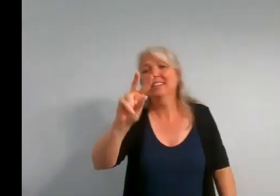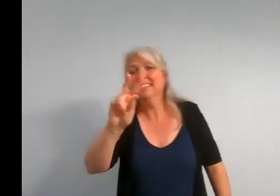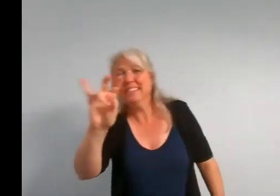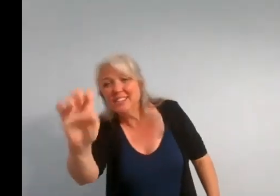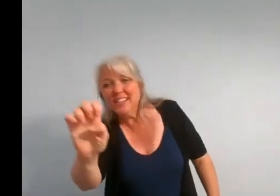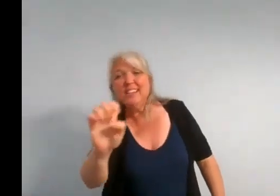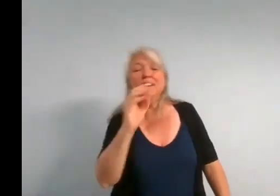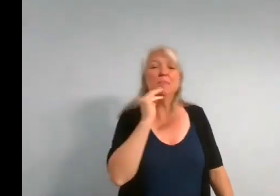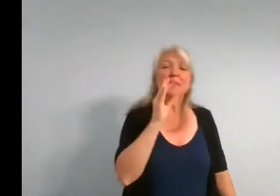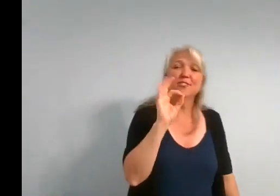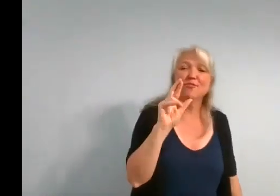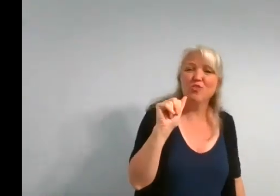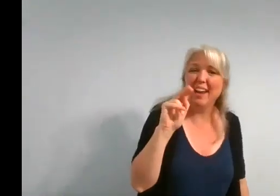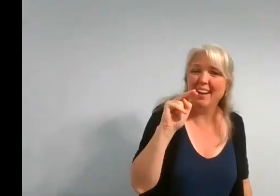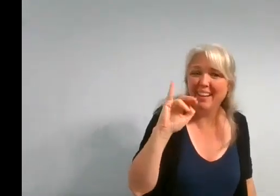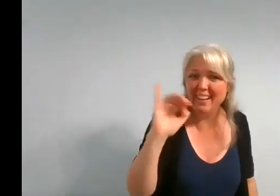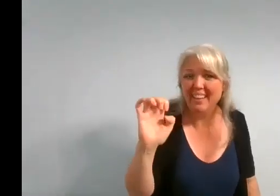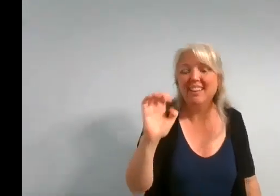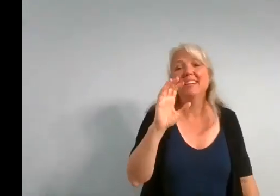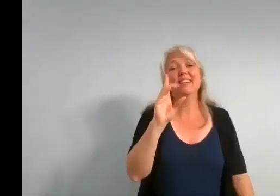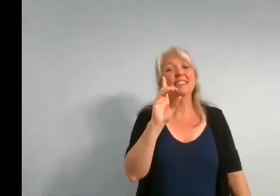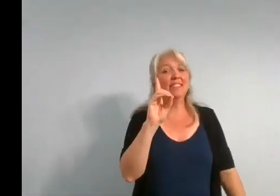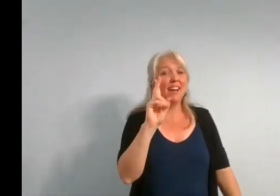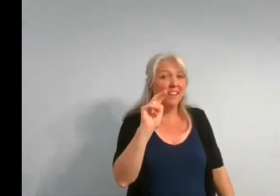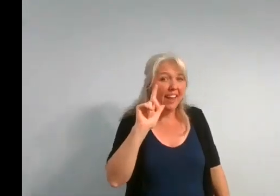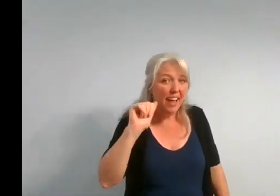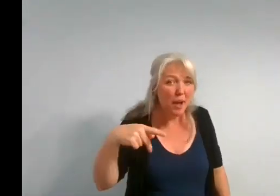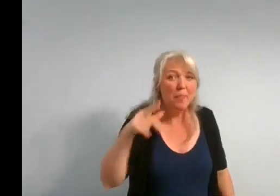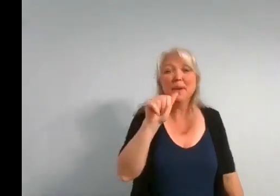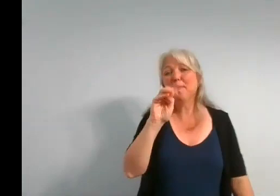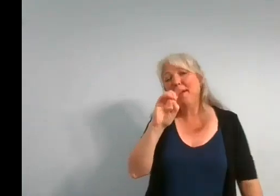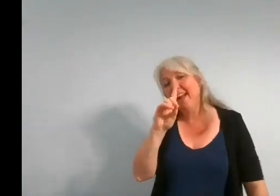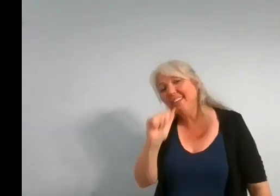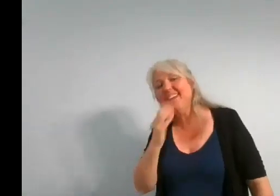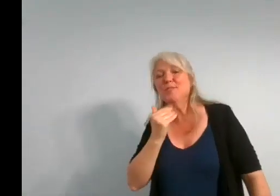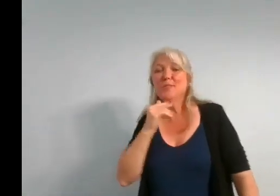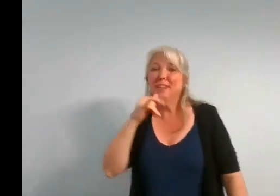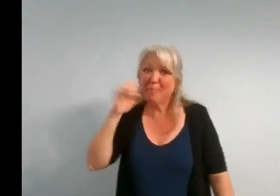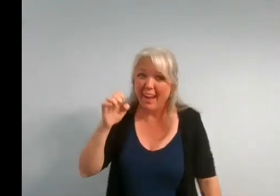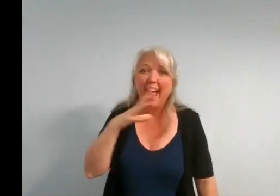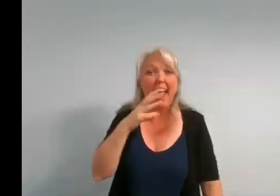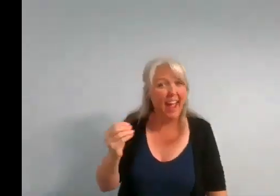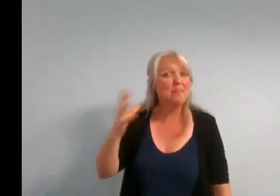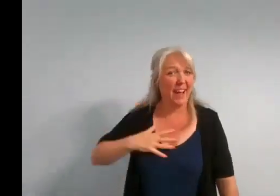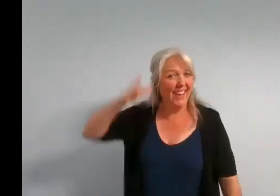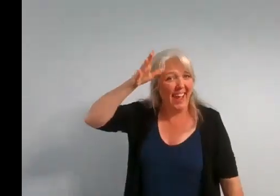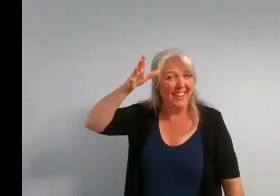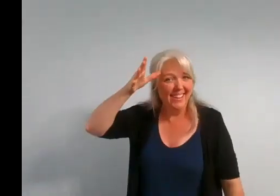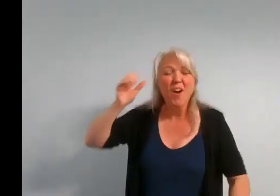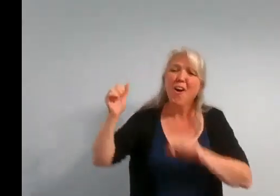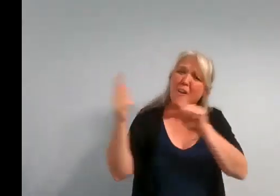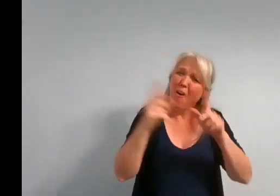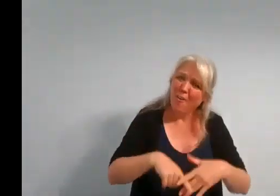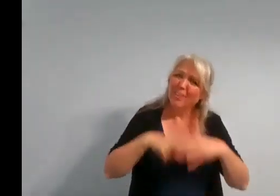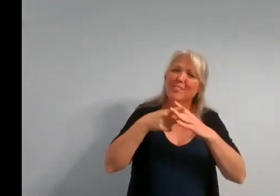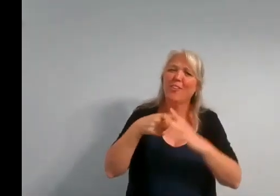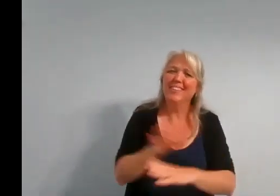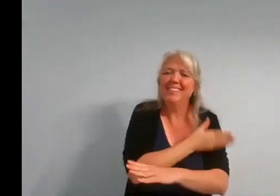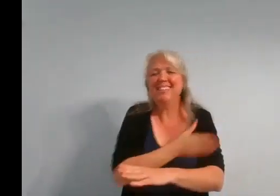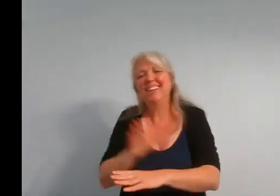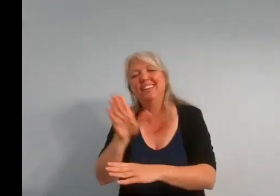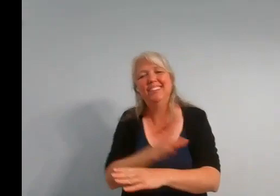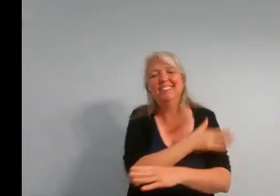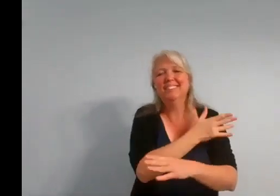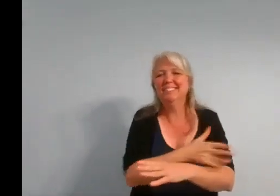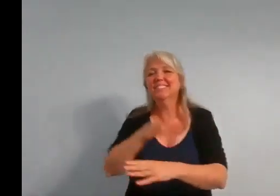Franny and Dunlap and Amanda and Sweetie Pie and my daddy all started to sing a song. And